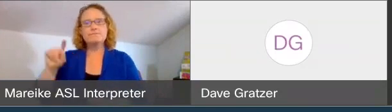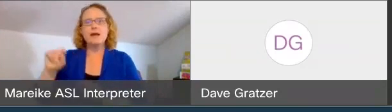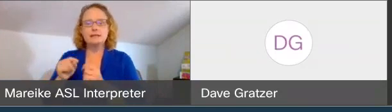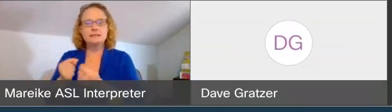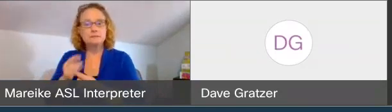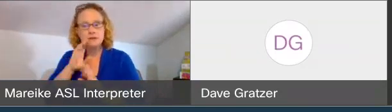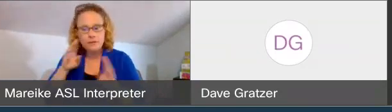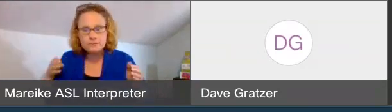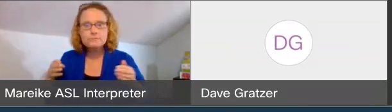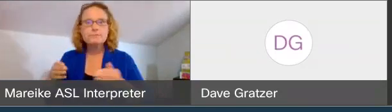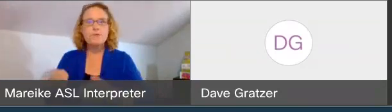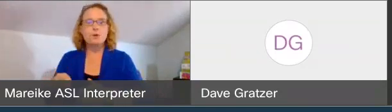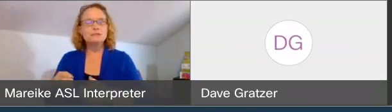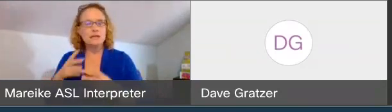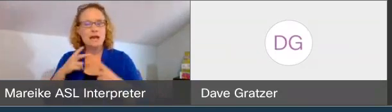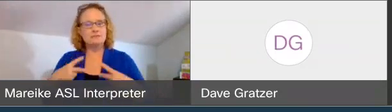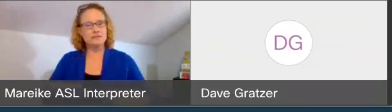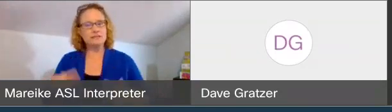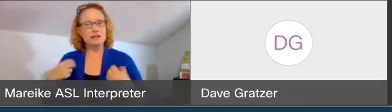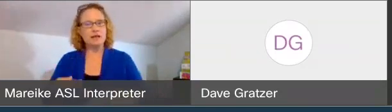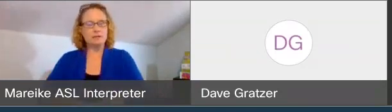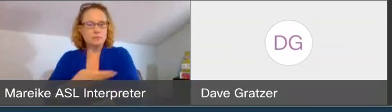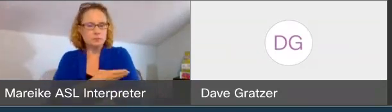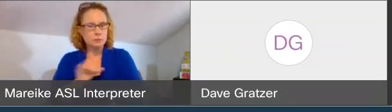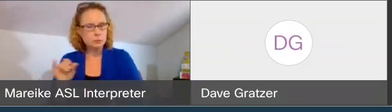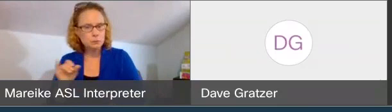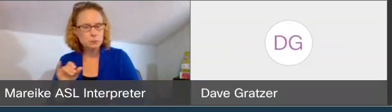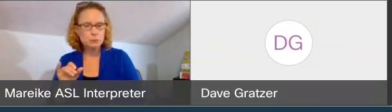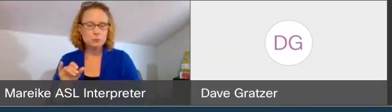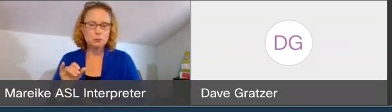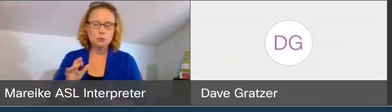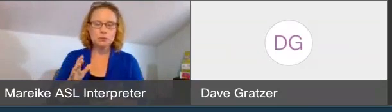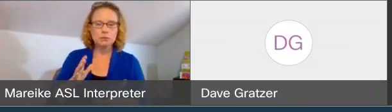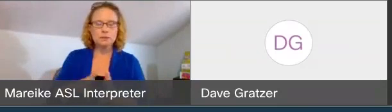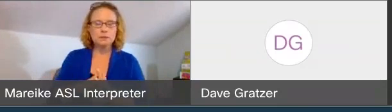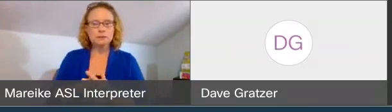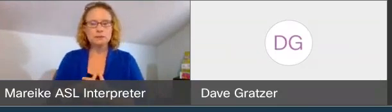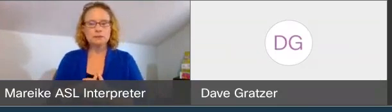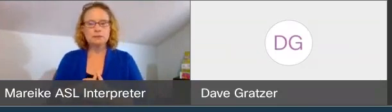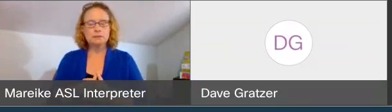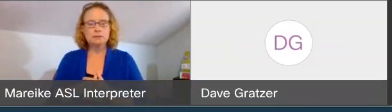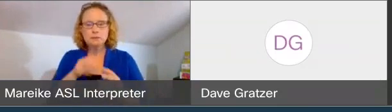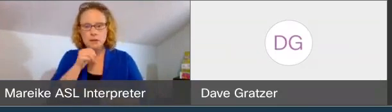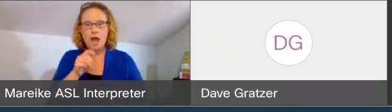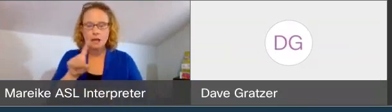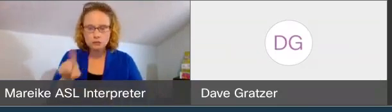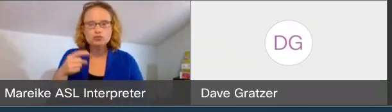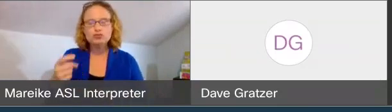improvement in one's physical health versus sort of not just keeping them out of jail or keeping